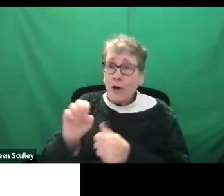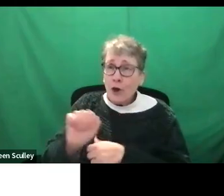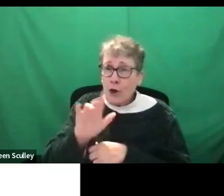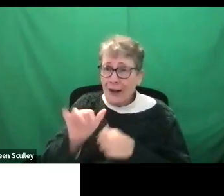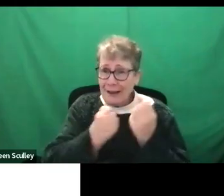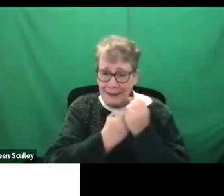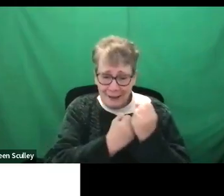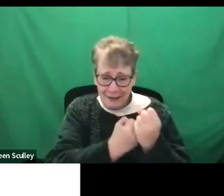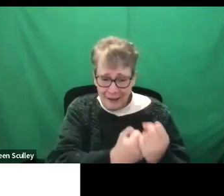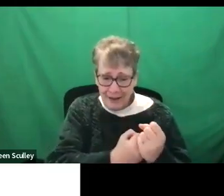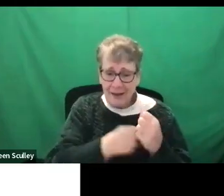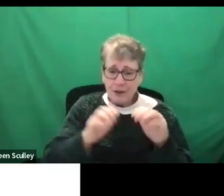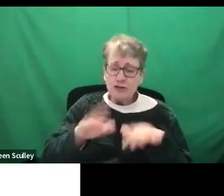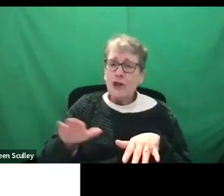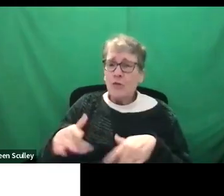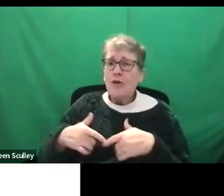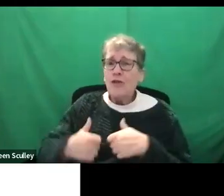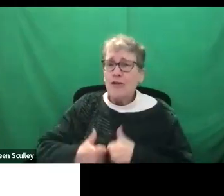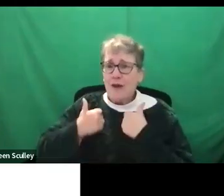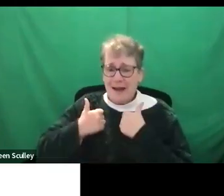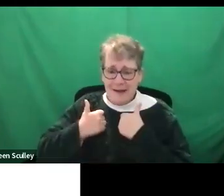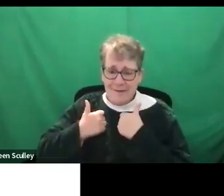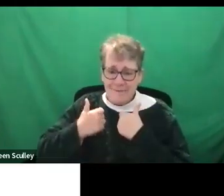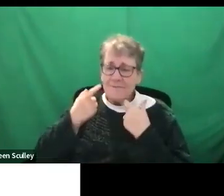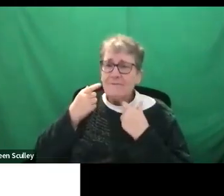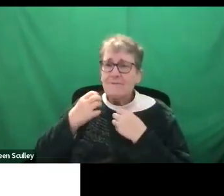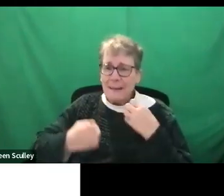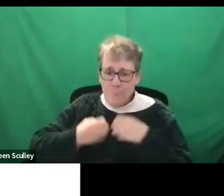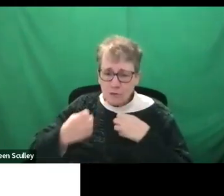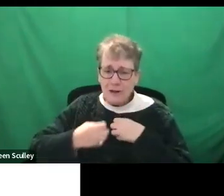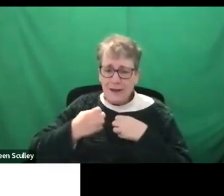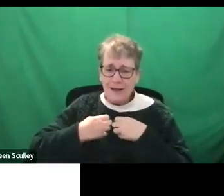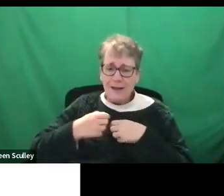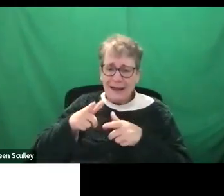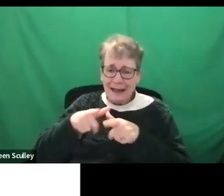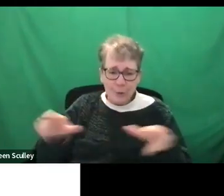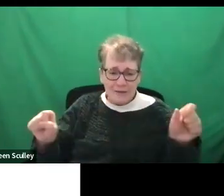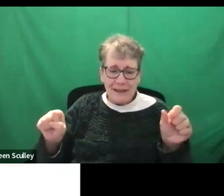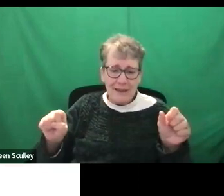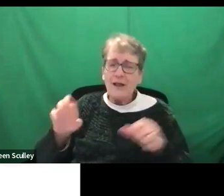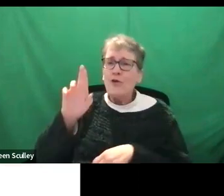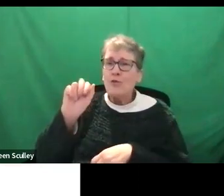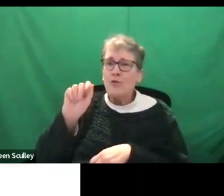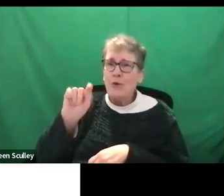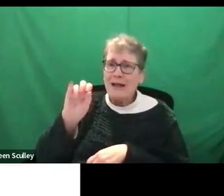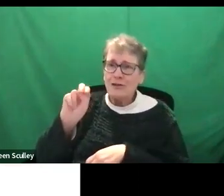When families are supported early, children thrive. They thrive emotionally,